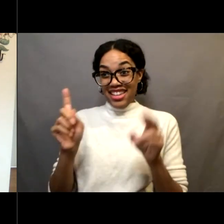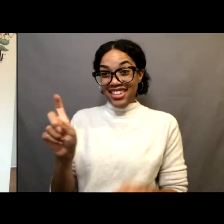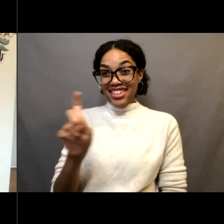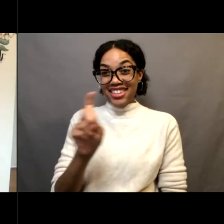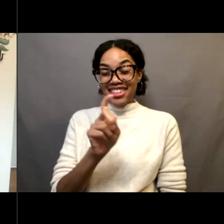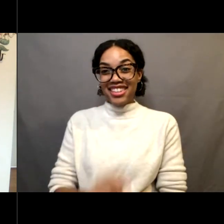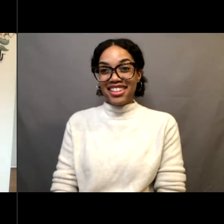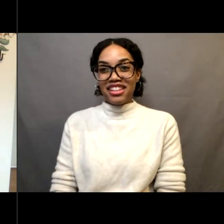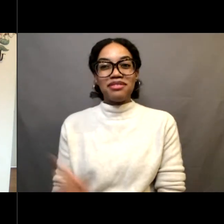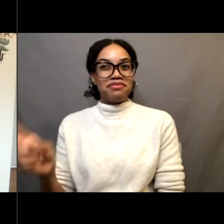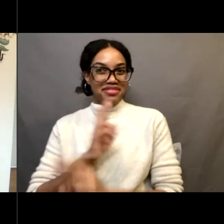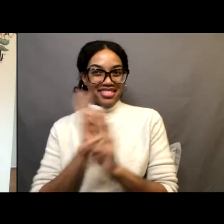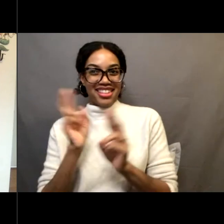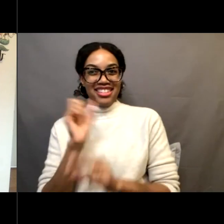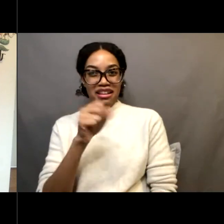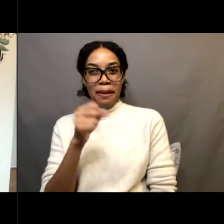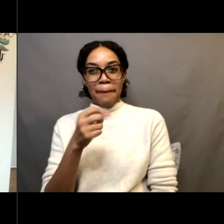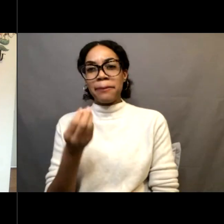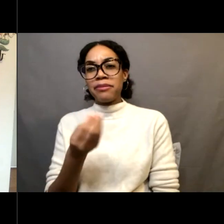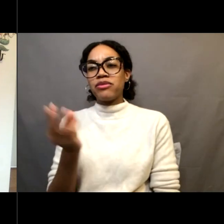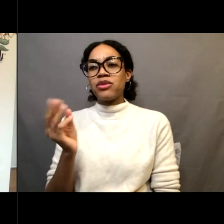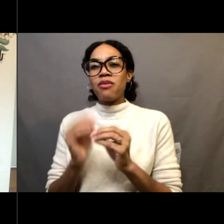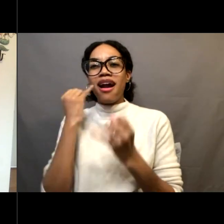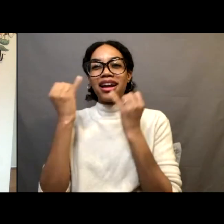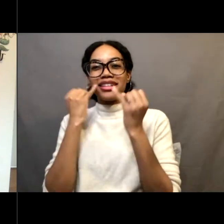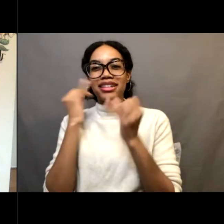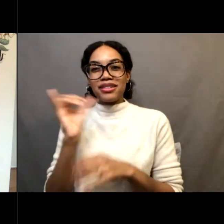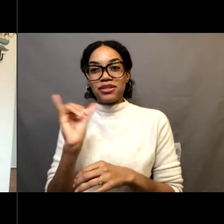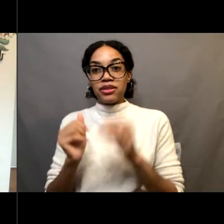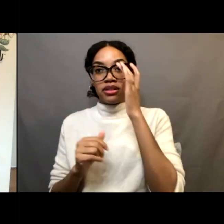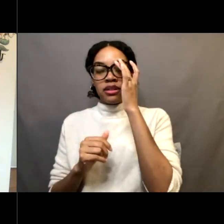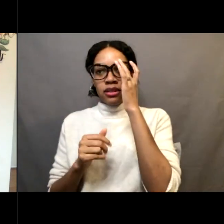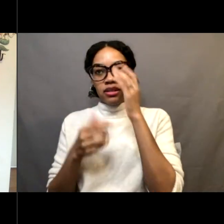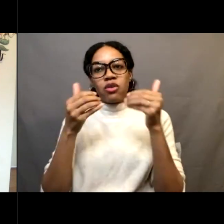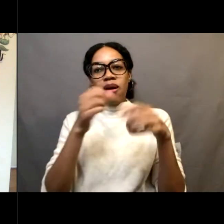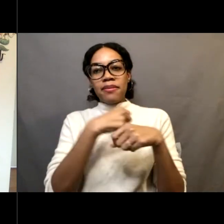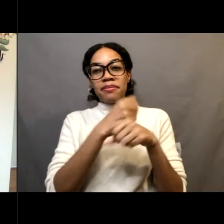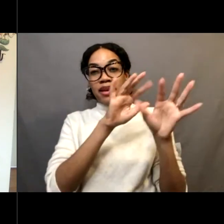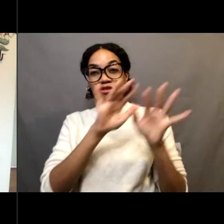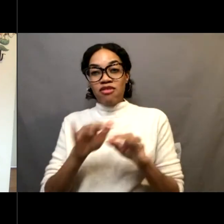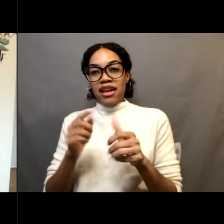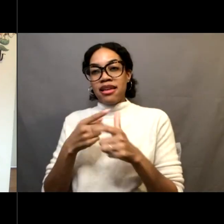[Grace] Oh, they're ready. And we have a few more ideas so while it's raining, can I share with you some of the other ideas that came in?